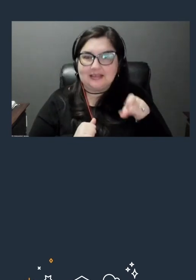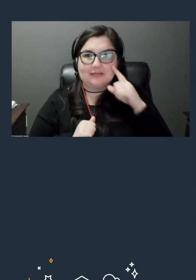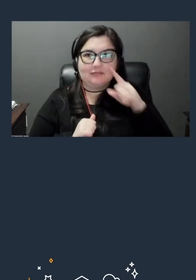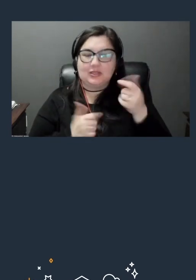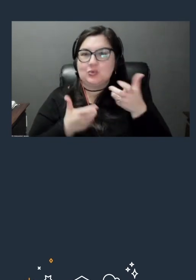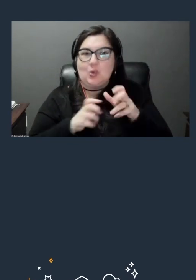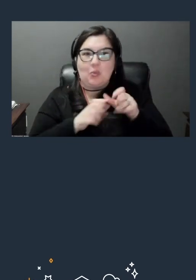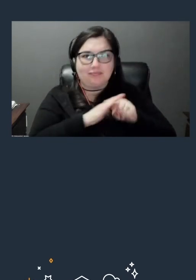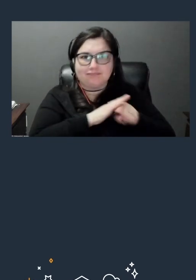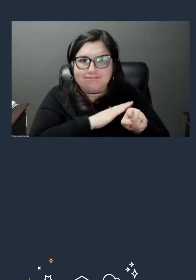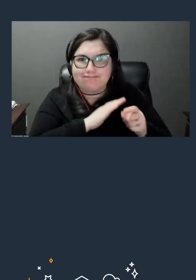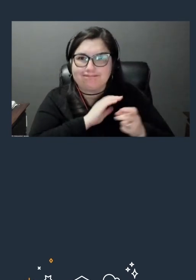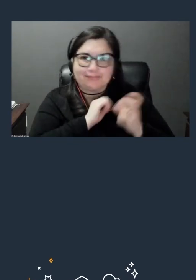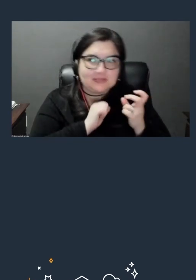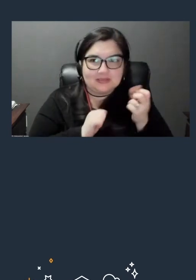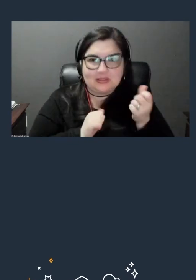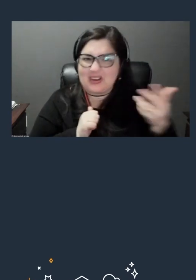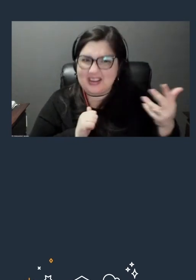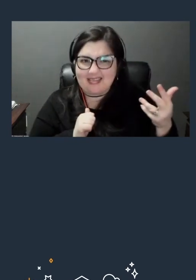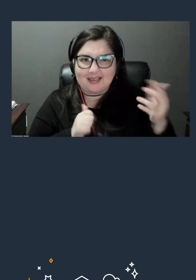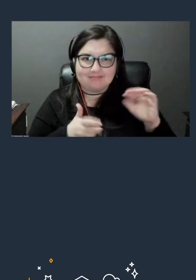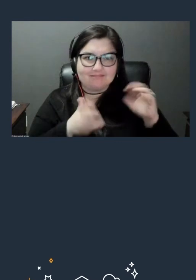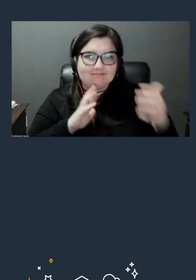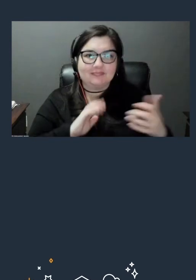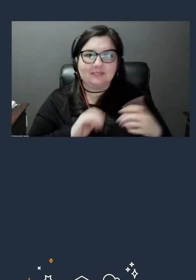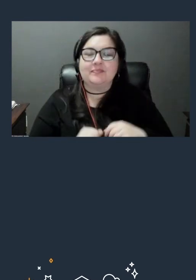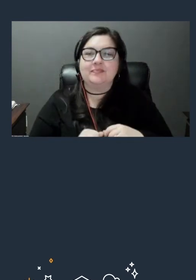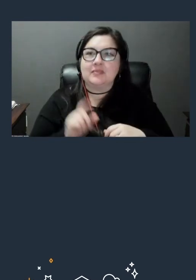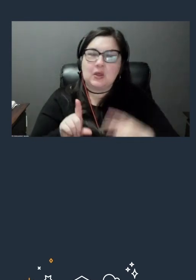That's right. I mean, when you think about a modern AWS environment